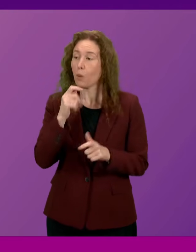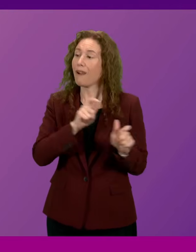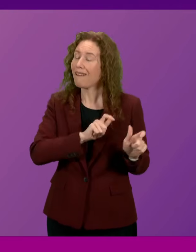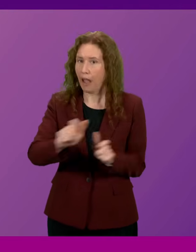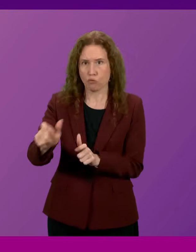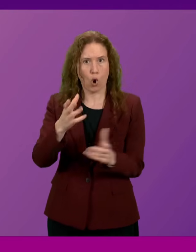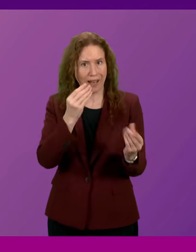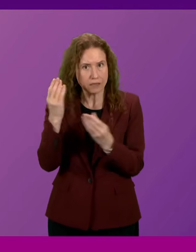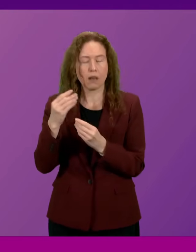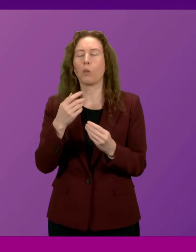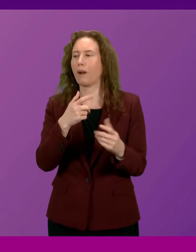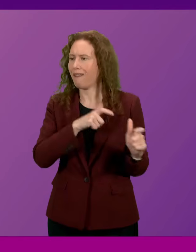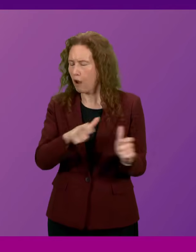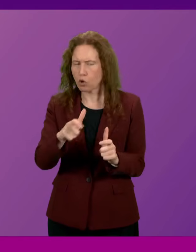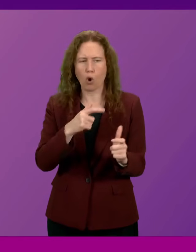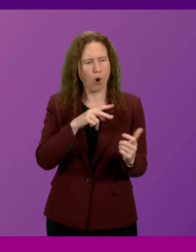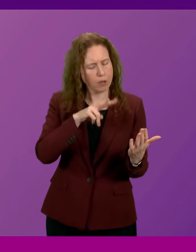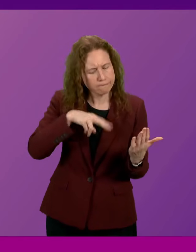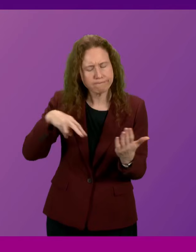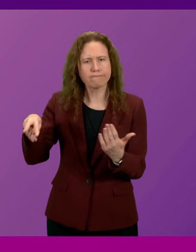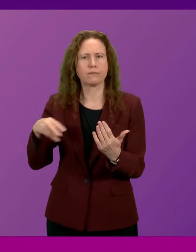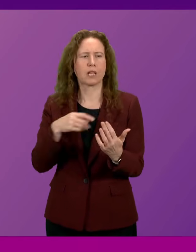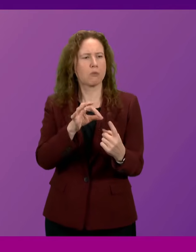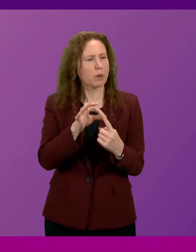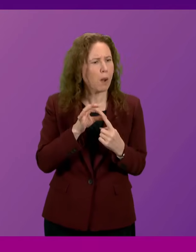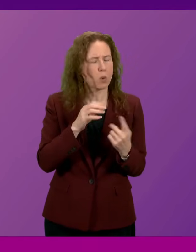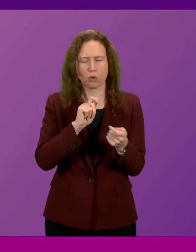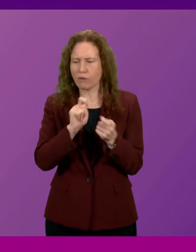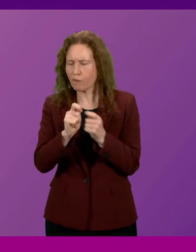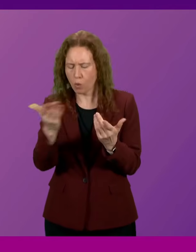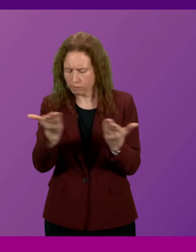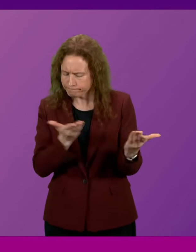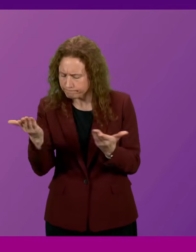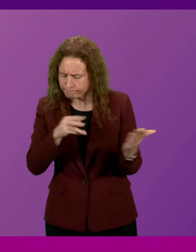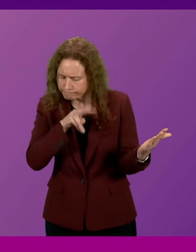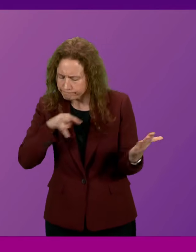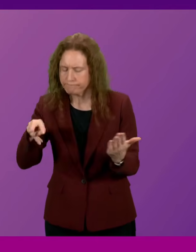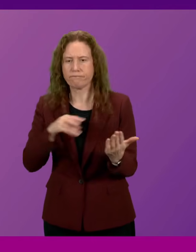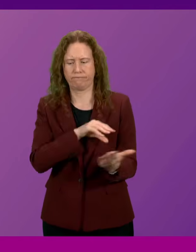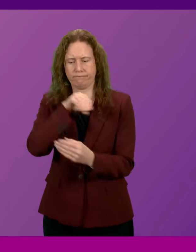and many of the proposals and reforms that have been suggested in the bill are designed